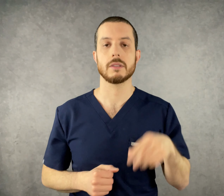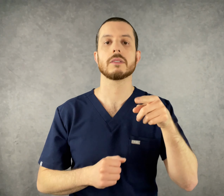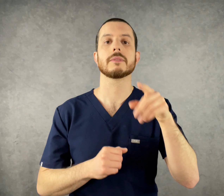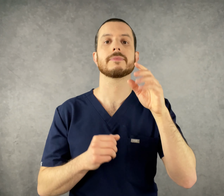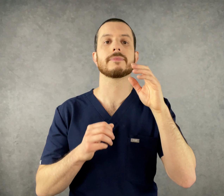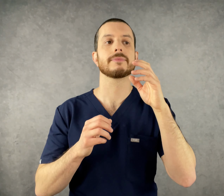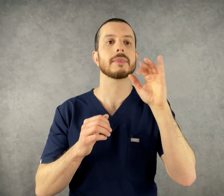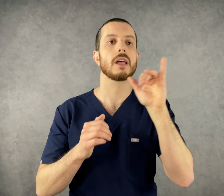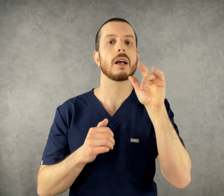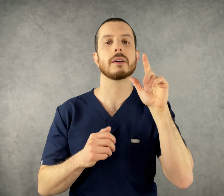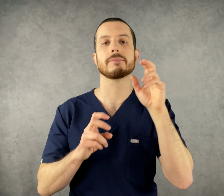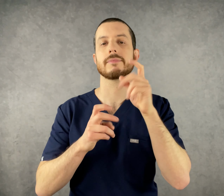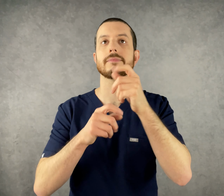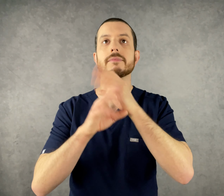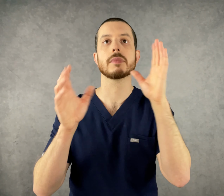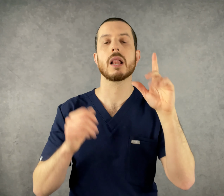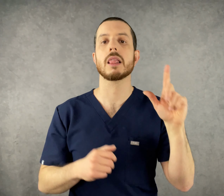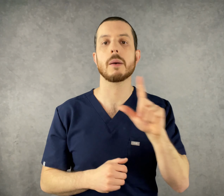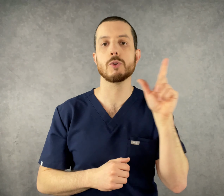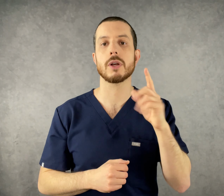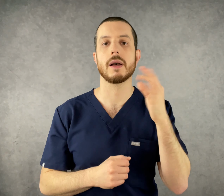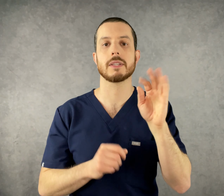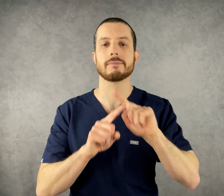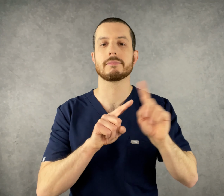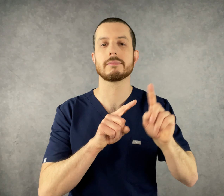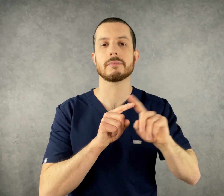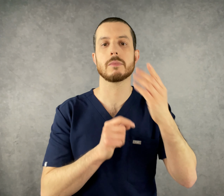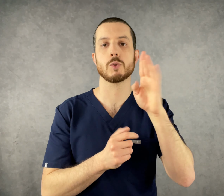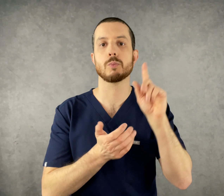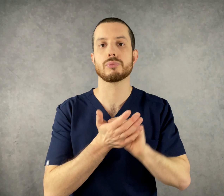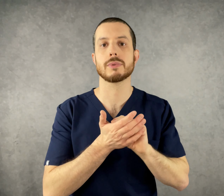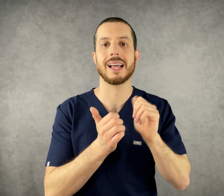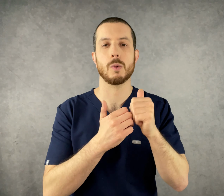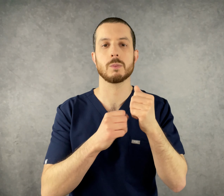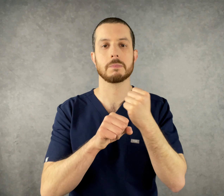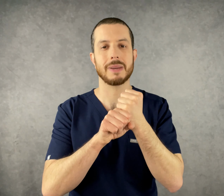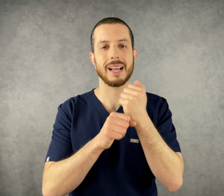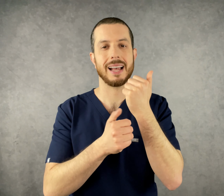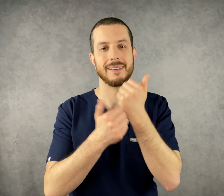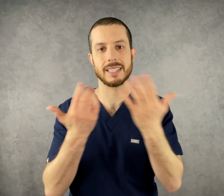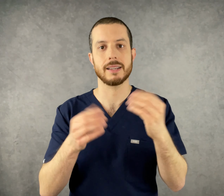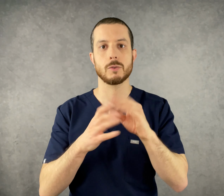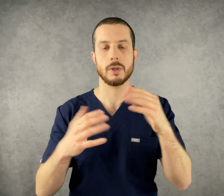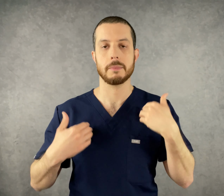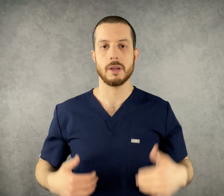and it's like a library containing different blueprints for every single thing in your body.